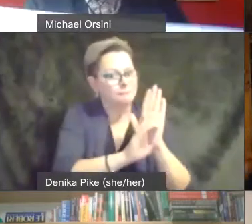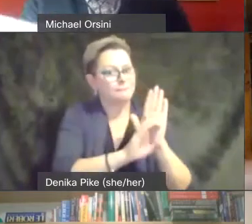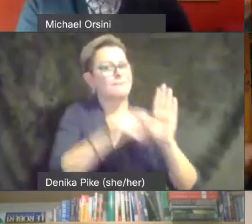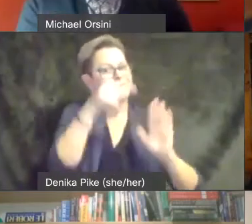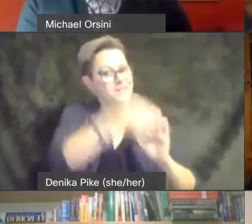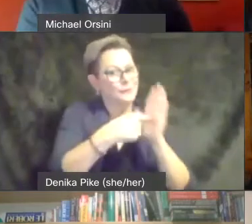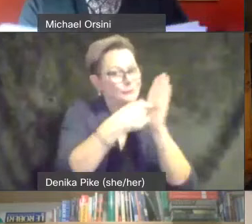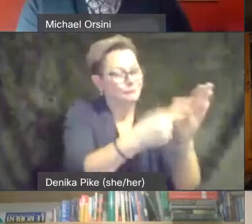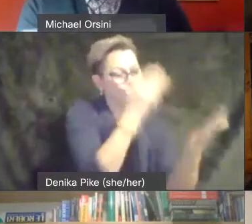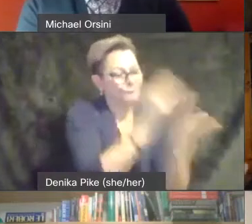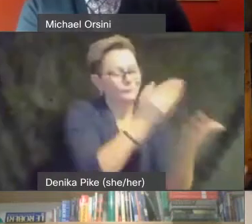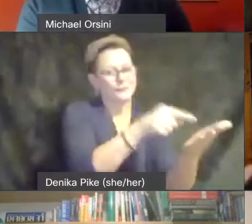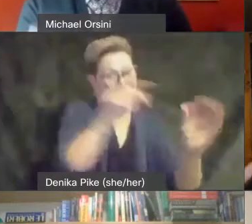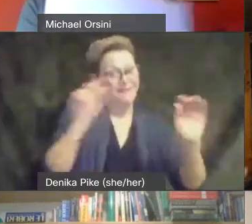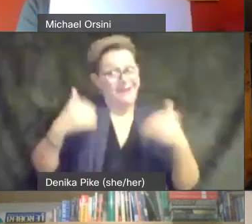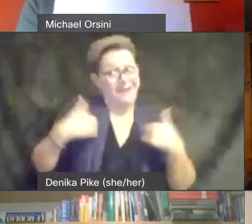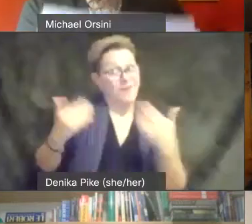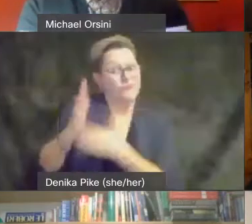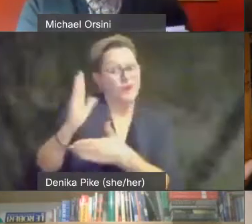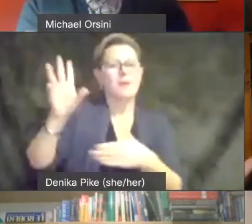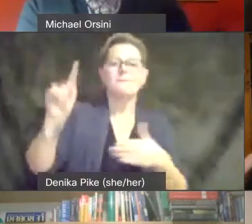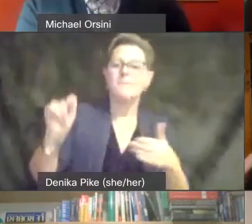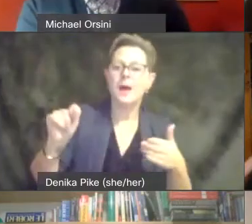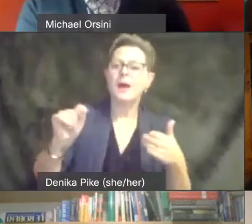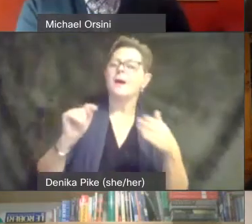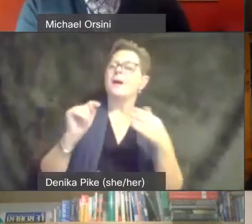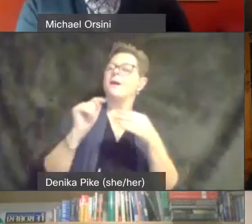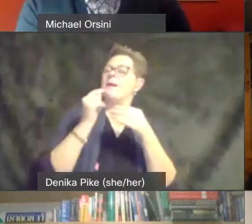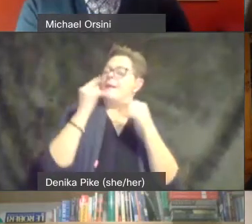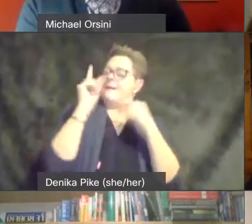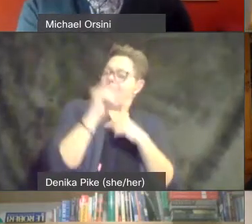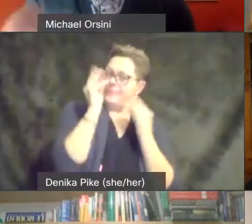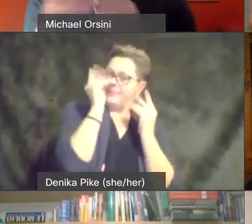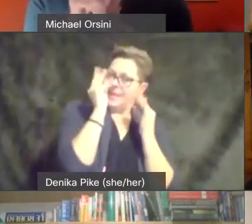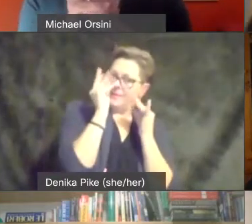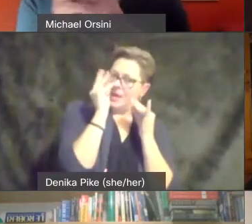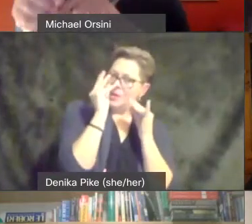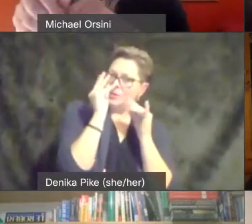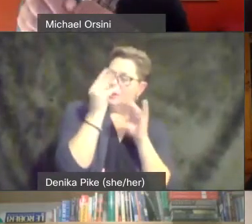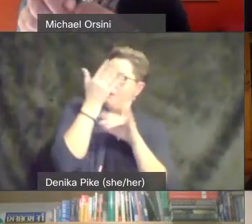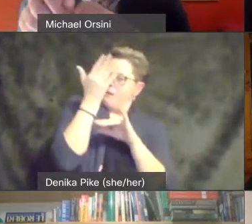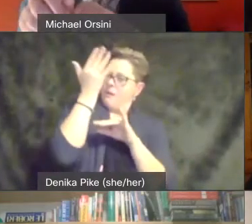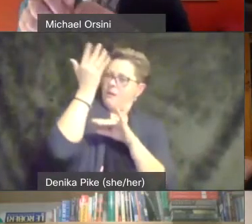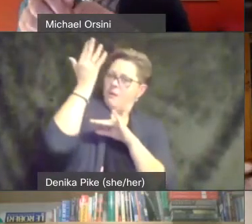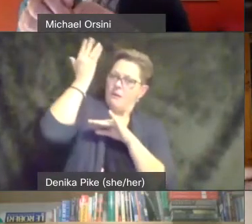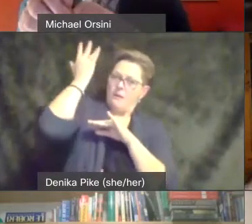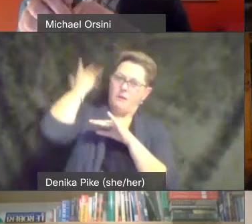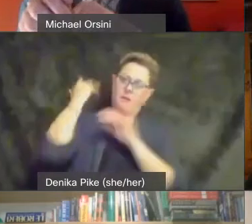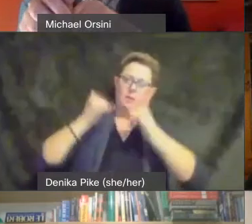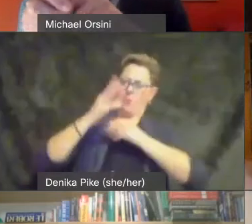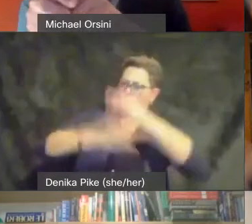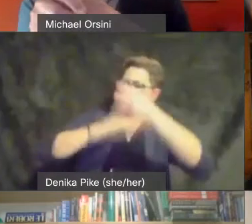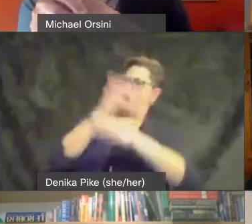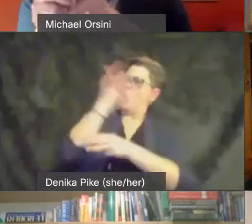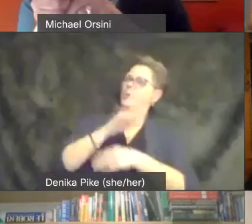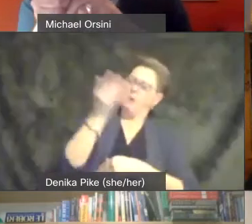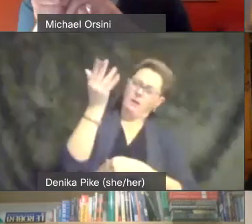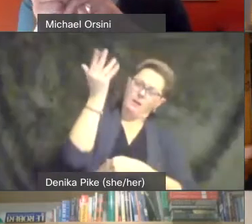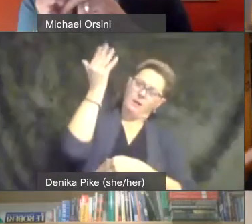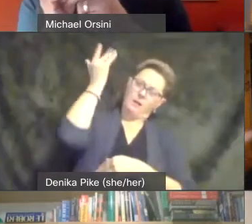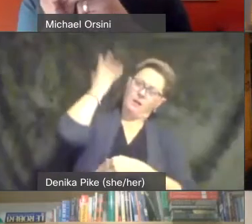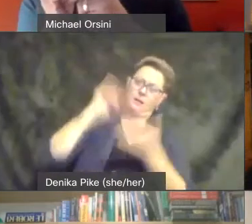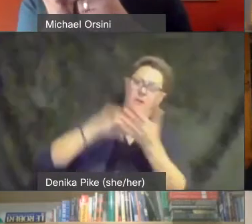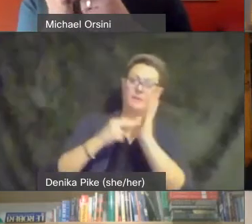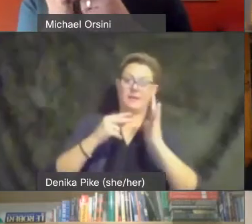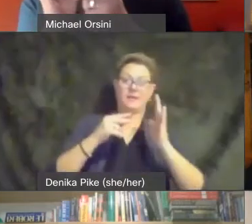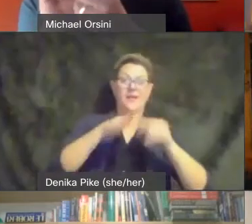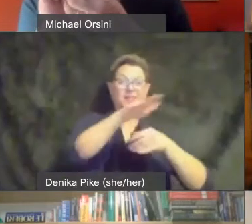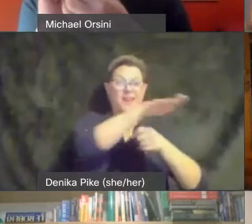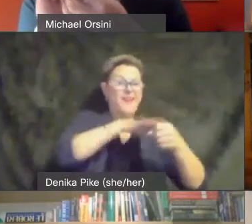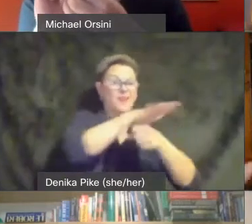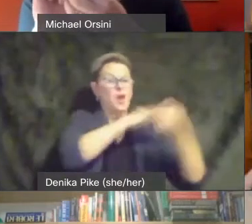Contested and complex relationship to place that draws its roots back to the trauma of colonialism. And so the very notion of cottage country or of a 2nd property.